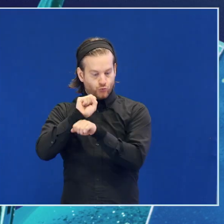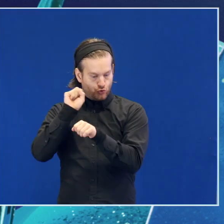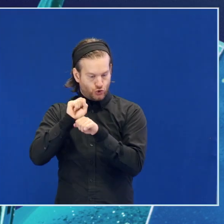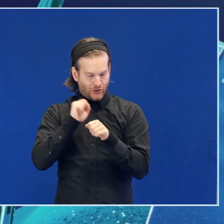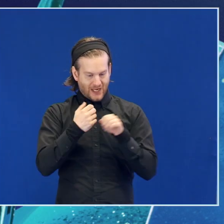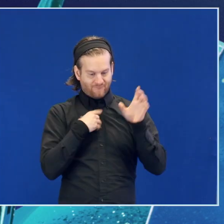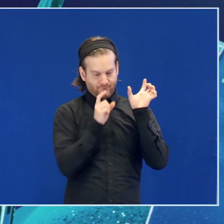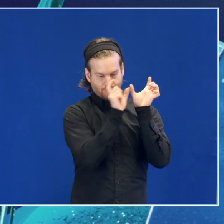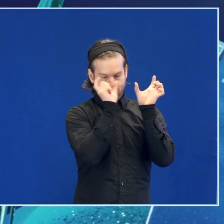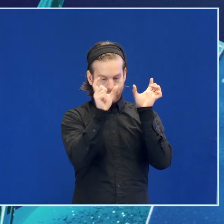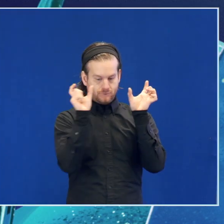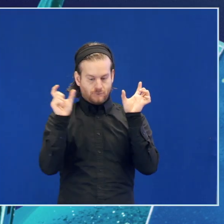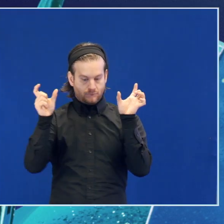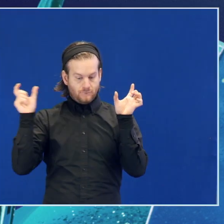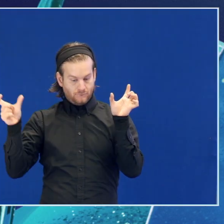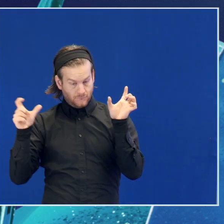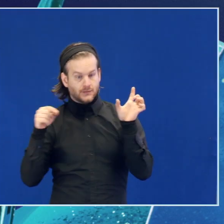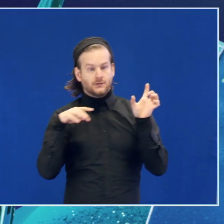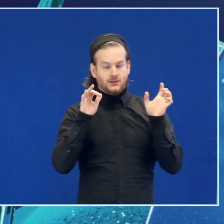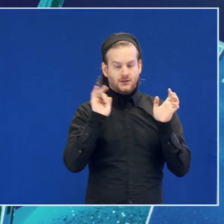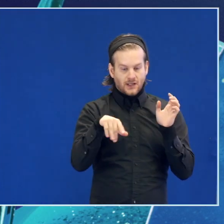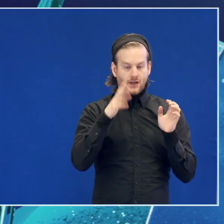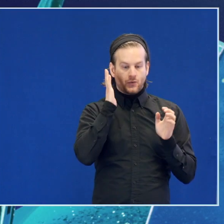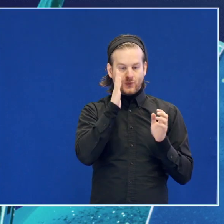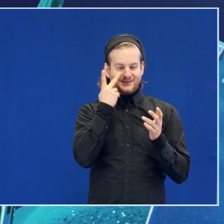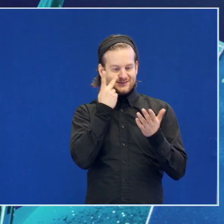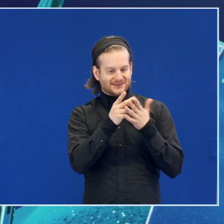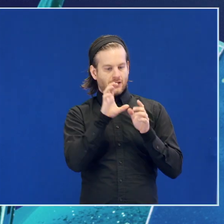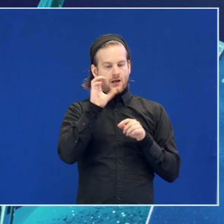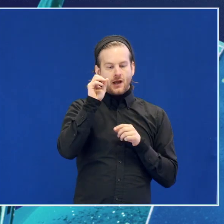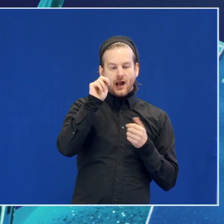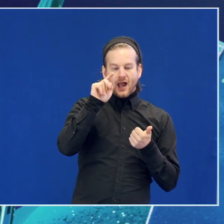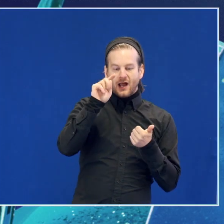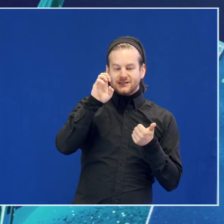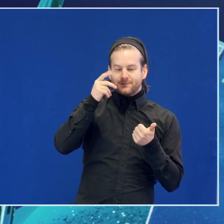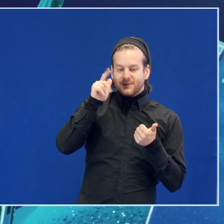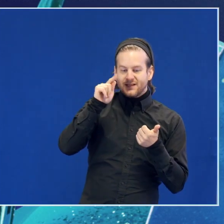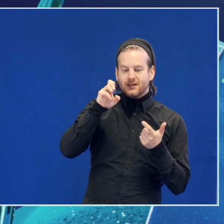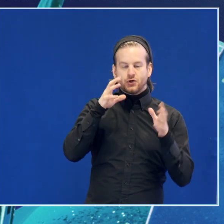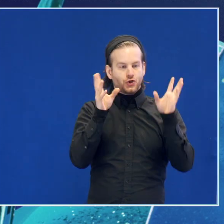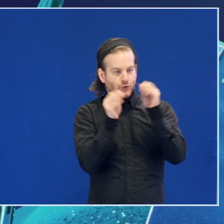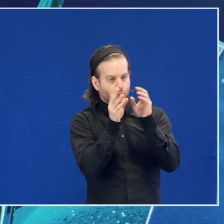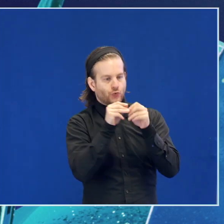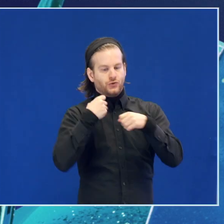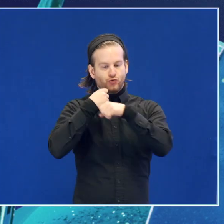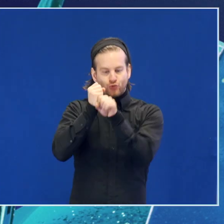and then the convivial environments. And the worst thing that you can do when you are planning a workplace is put an active